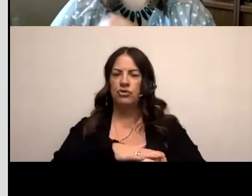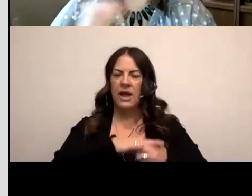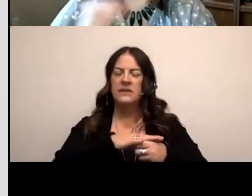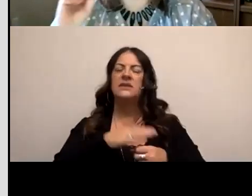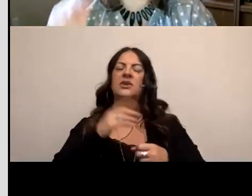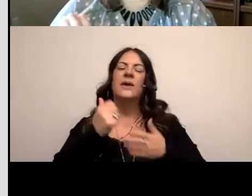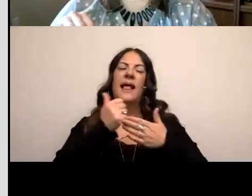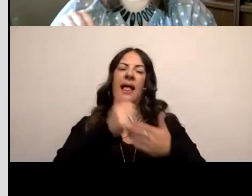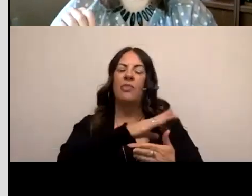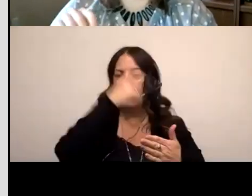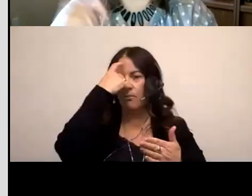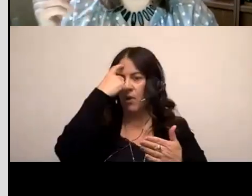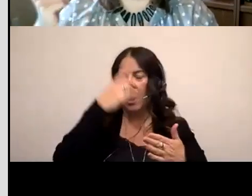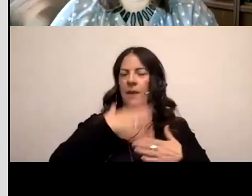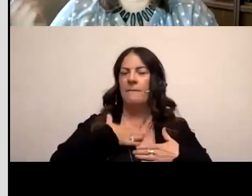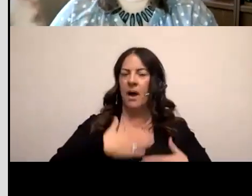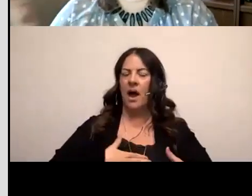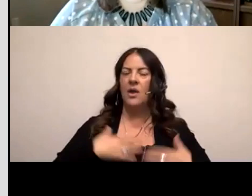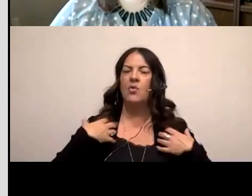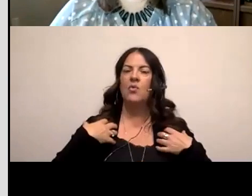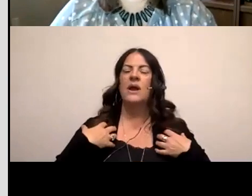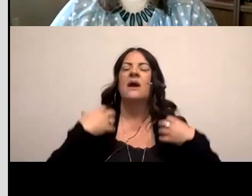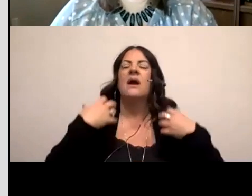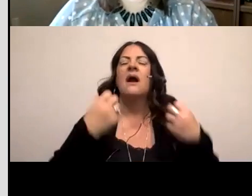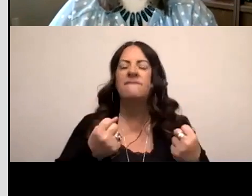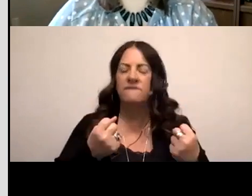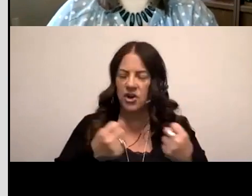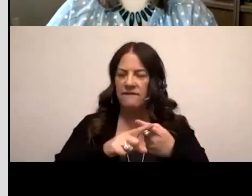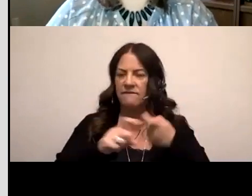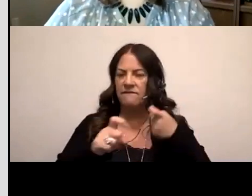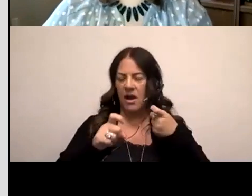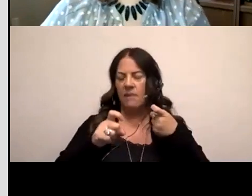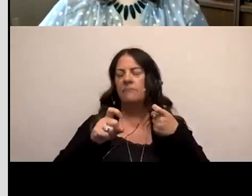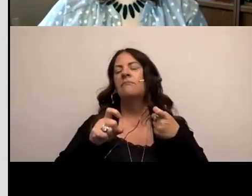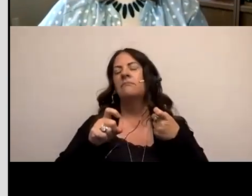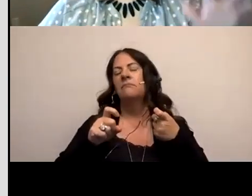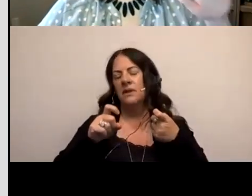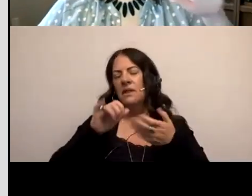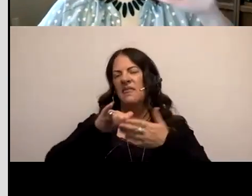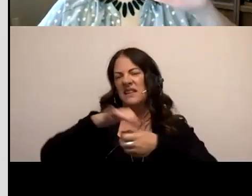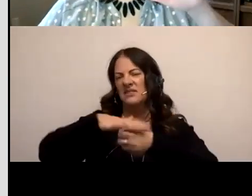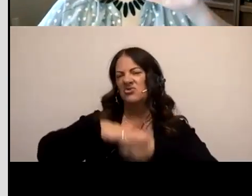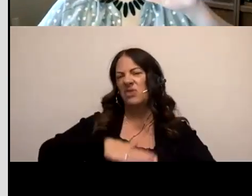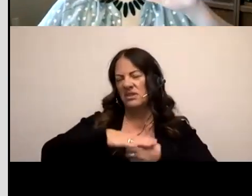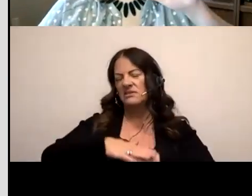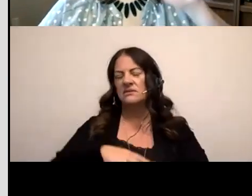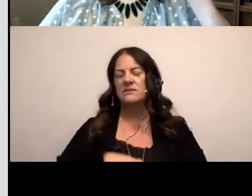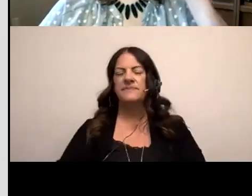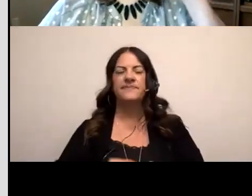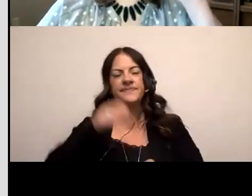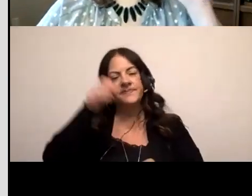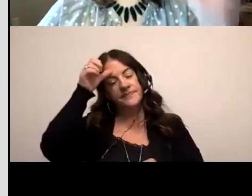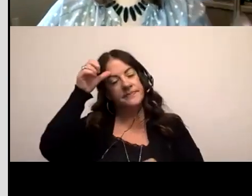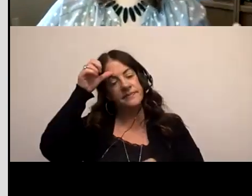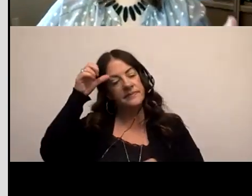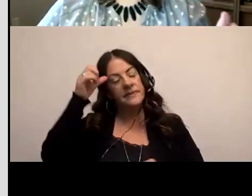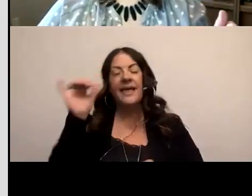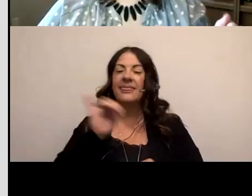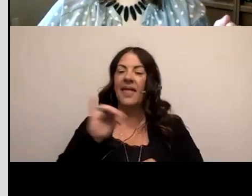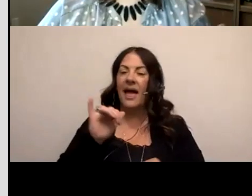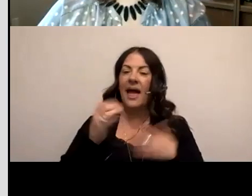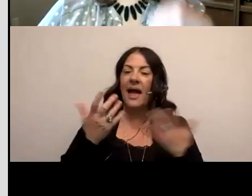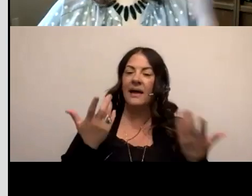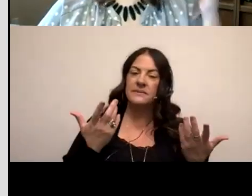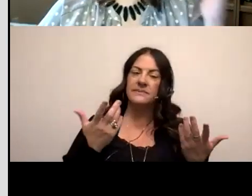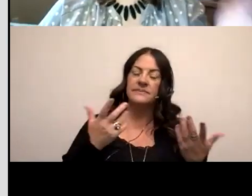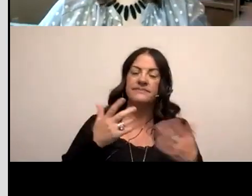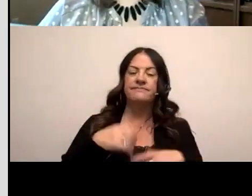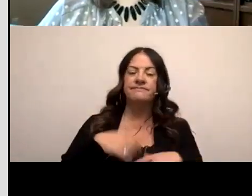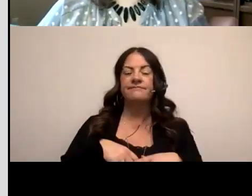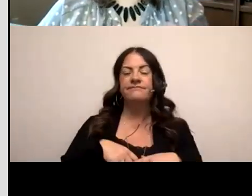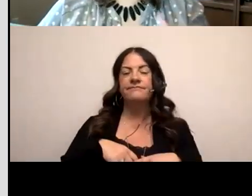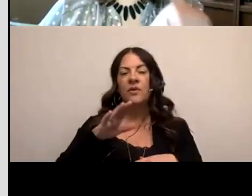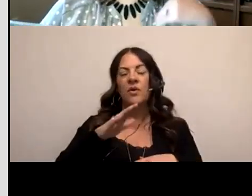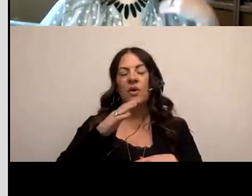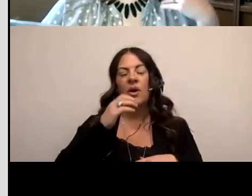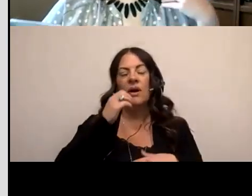FROM WHAT OTHERWISE COULD BE DAMAGING SO THINK OF POSITIVE LIKE THIS IS YOUR EVERY DAY KIND OF STRESS, I GOT A FLAT TIRE, YOU